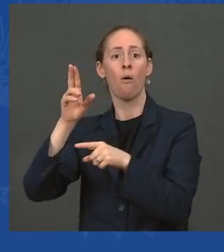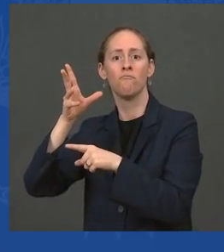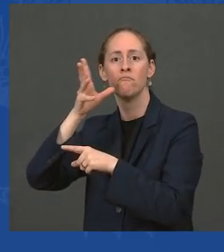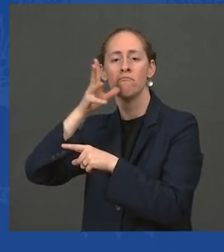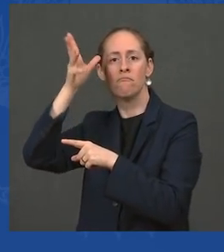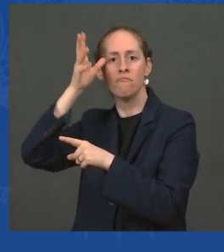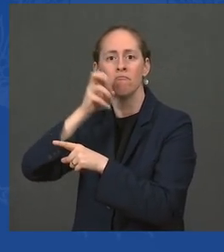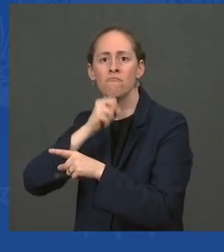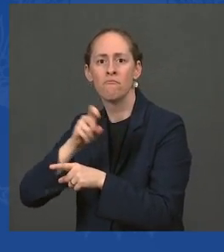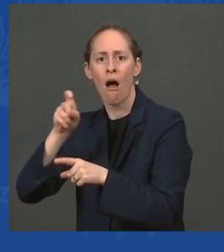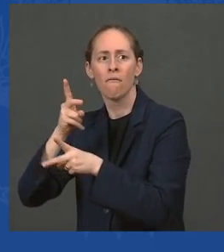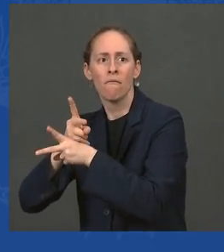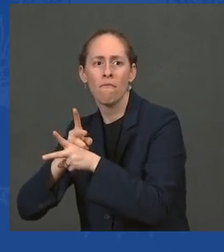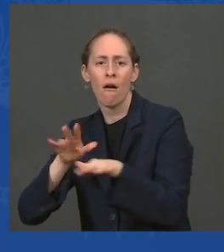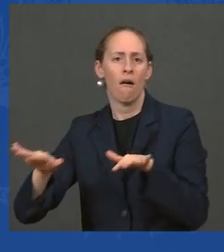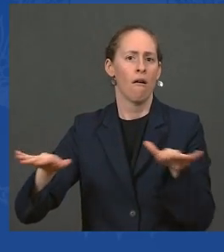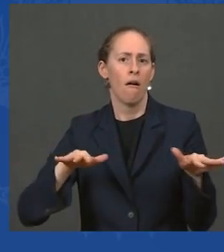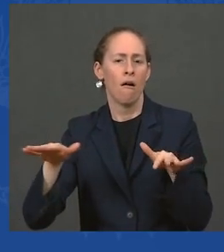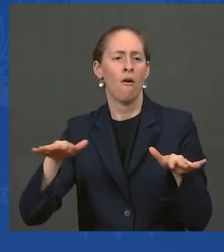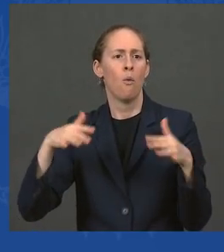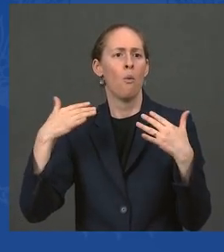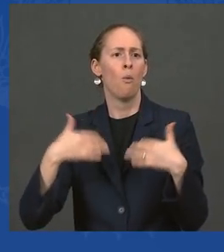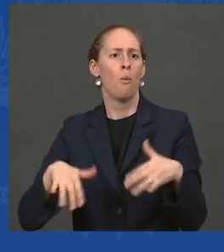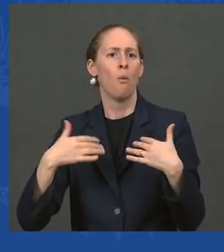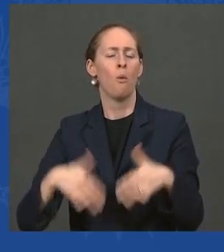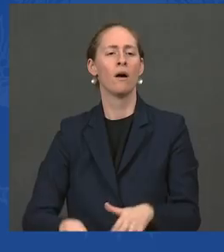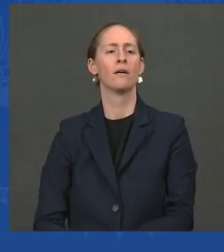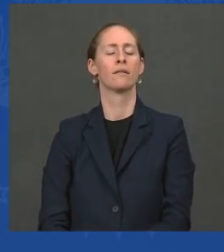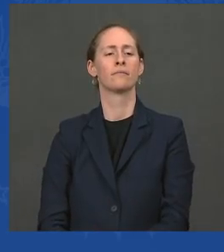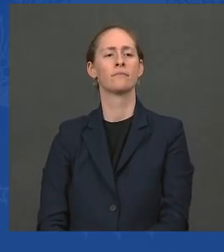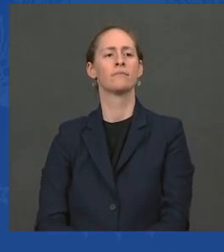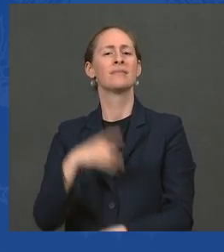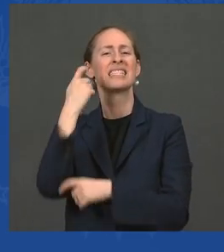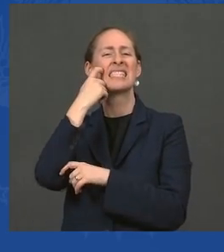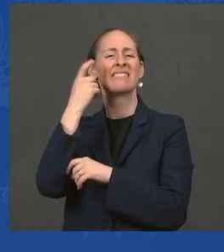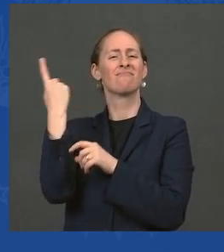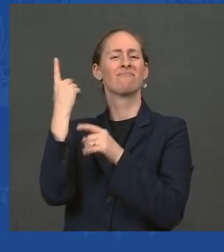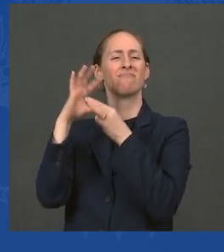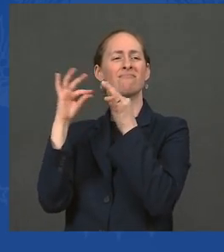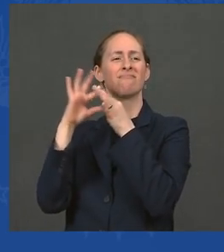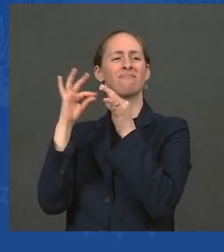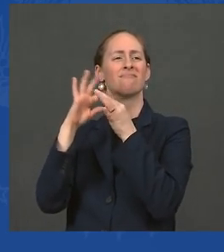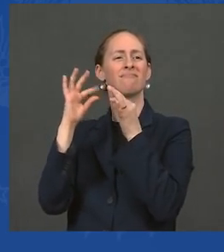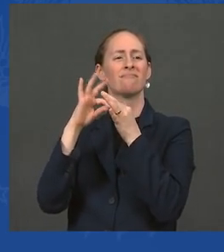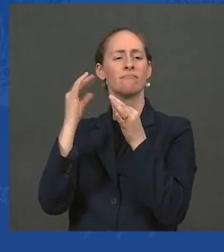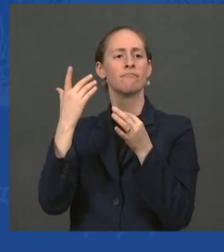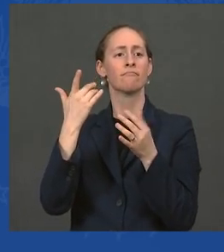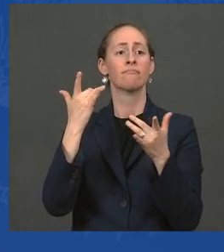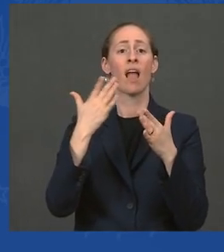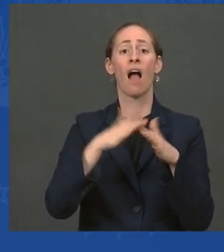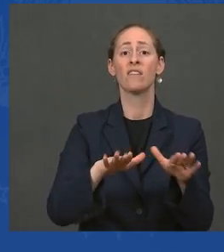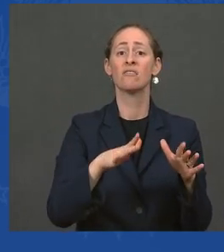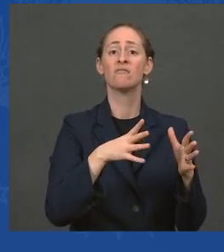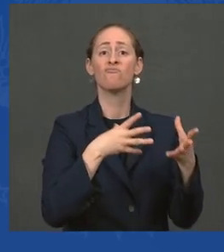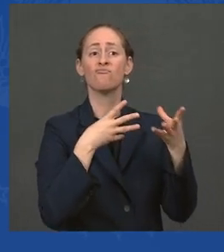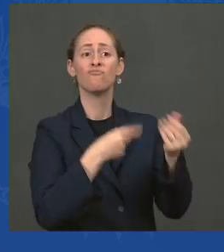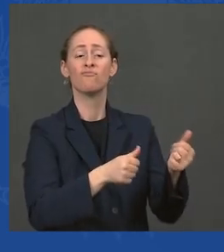I heard my colleagues speaking before I did. Here in Pennsylvania, the average annual cost of childcare for your toddler is $11,400.